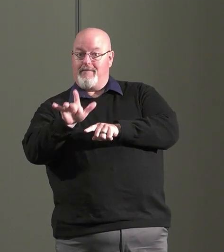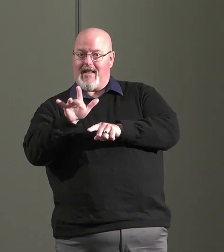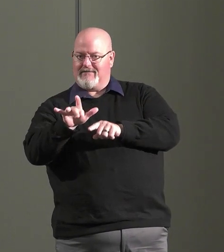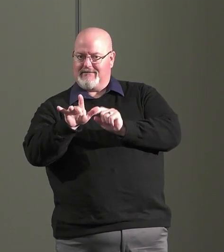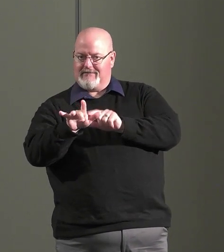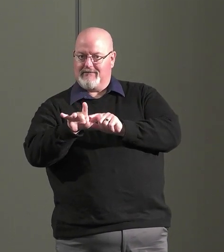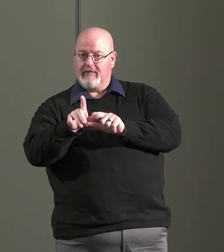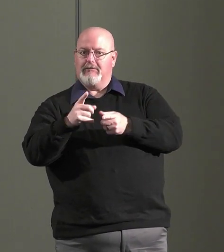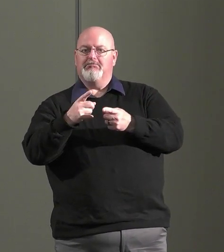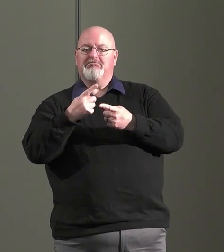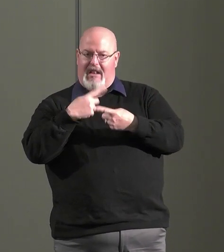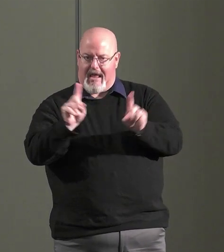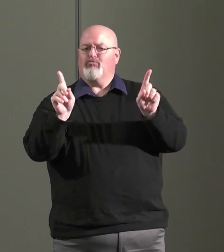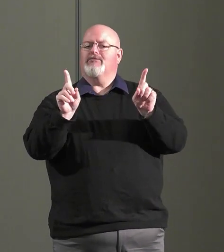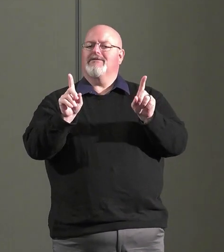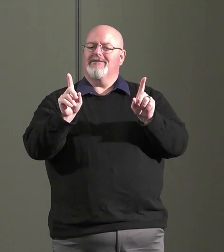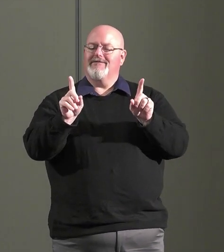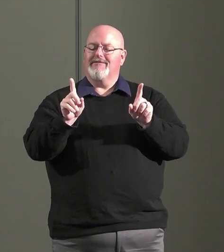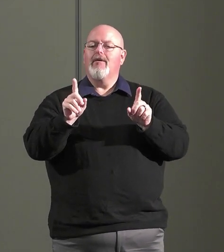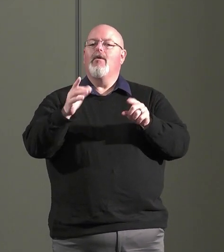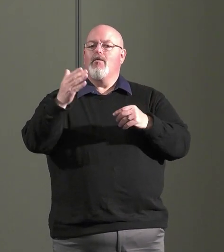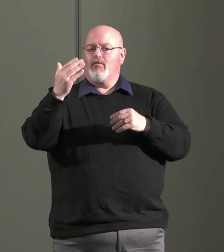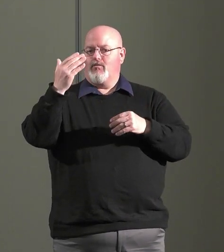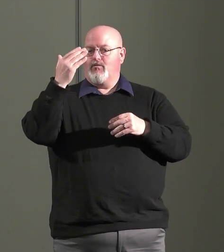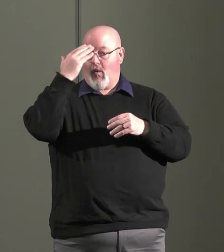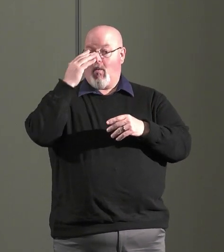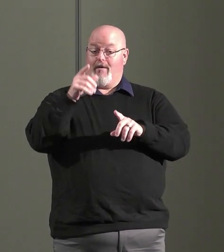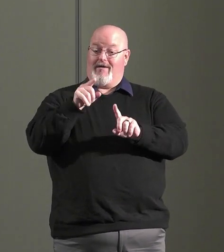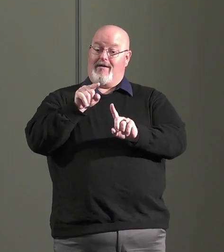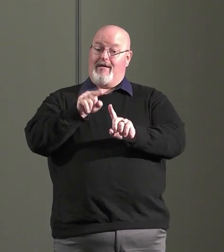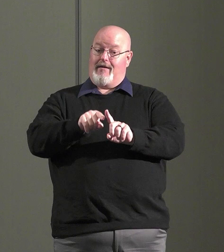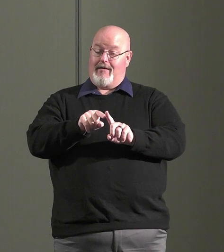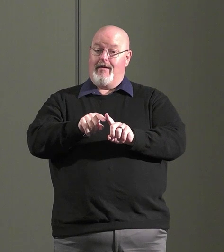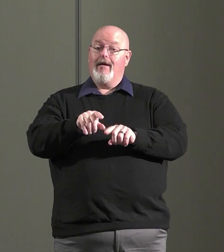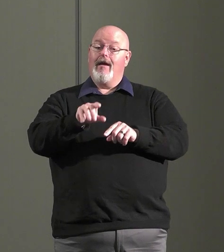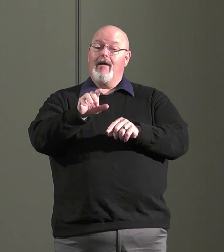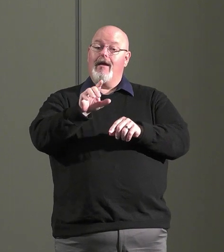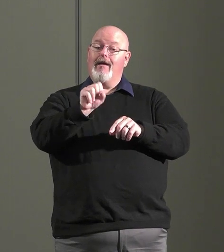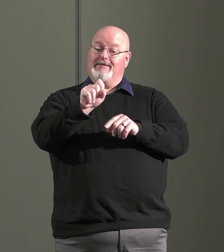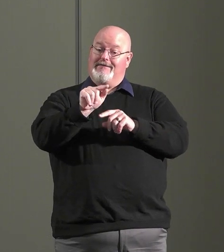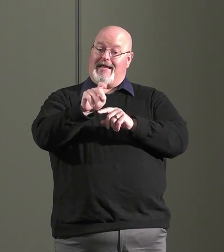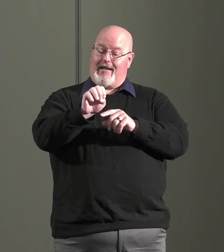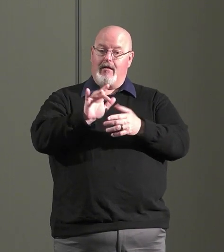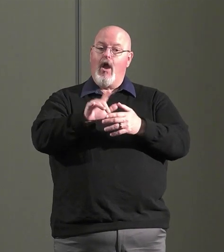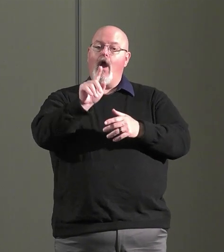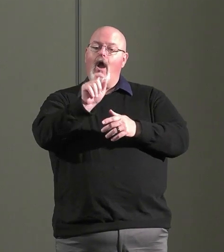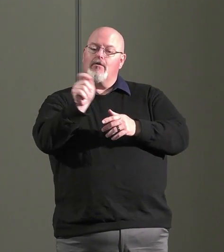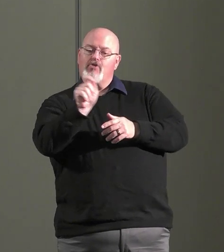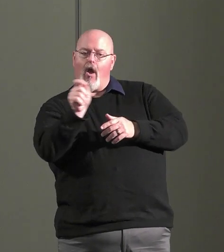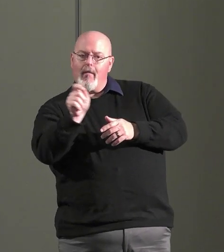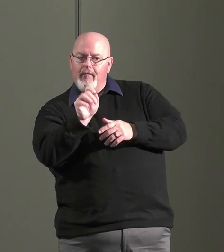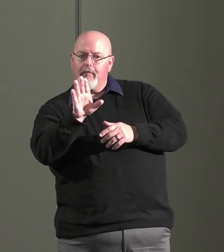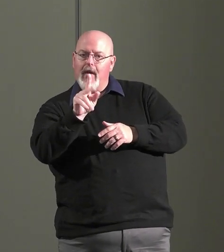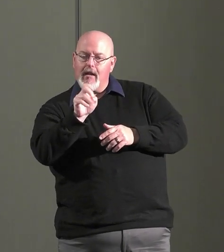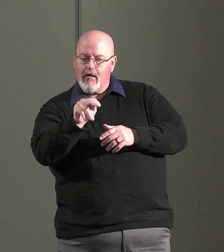announced. And you know if it is the state of the button is announced or toggleable button and names